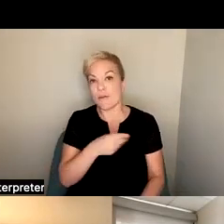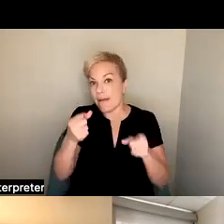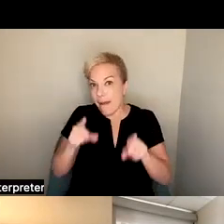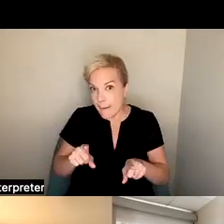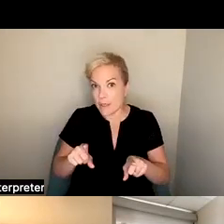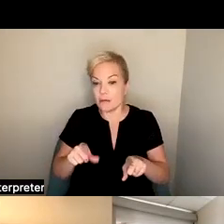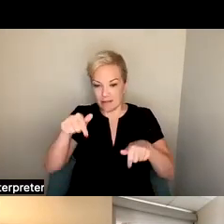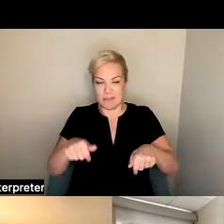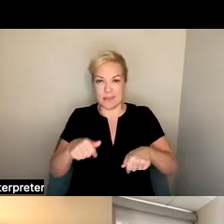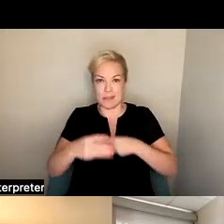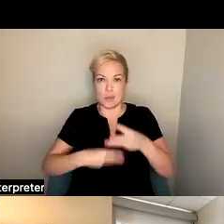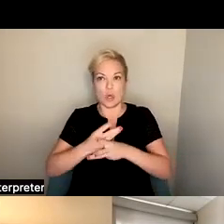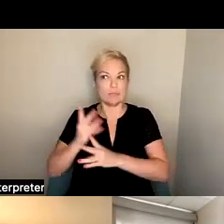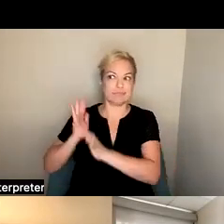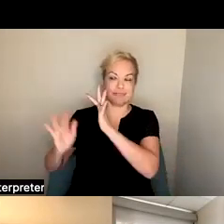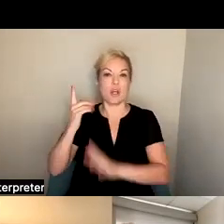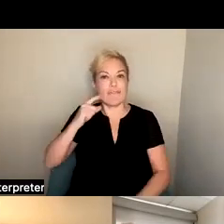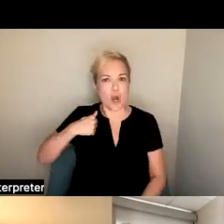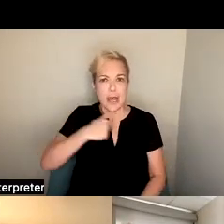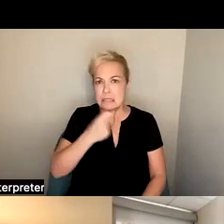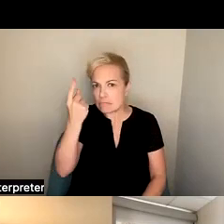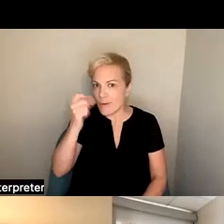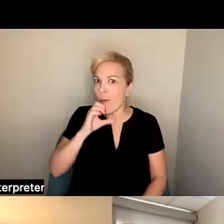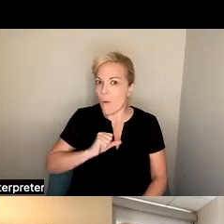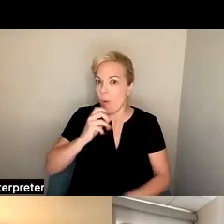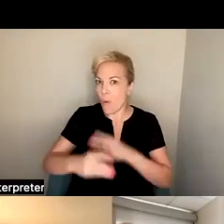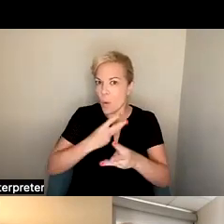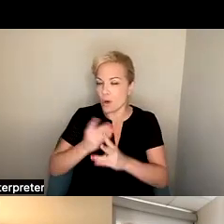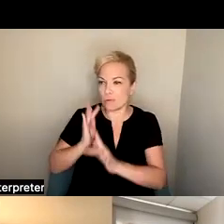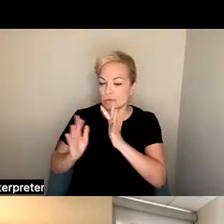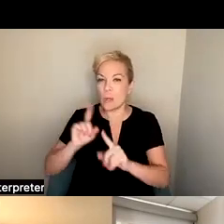which is an old world for us, we first- we see the establishment of the Two Row wampum, which